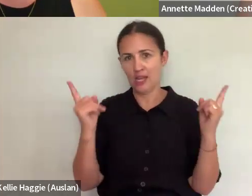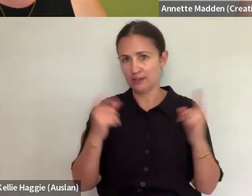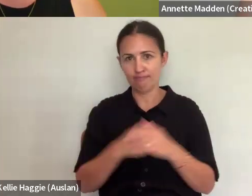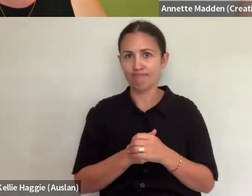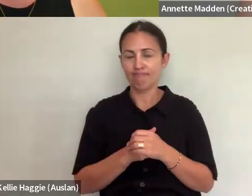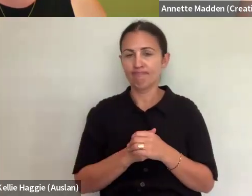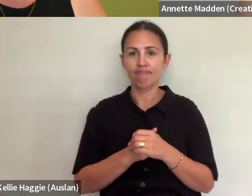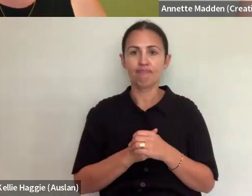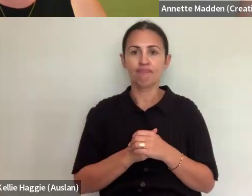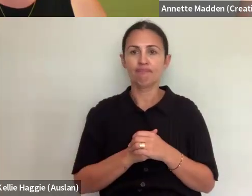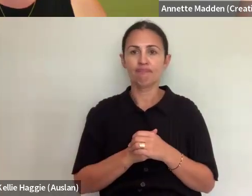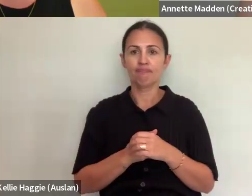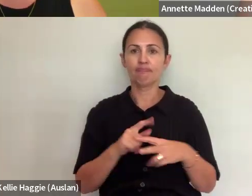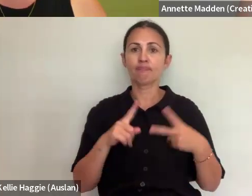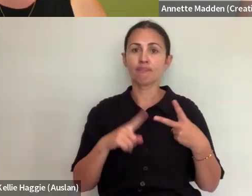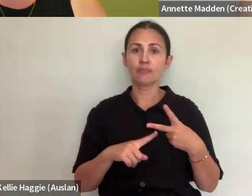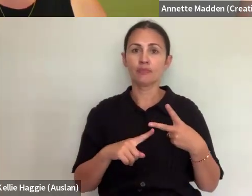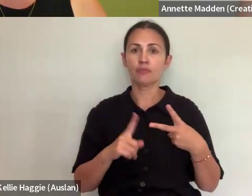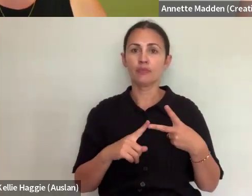from creative Australia for 2024 or 2025,